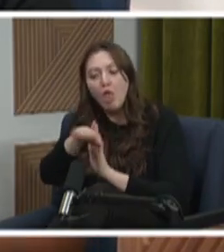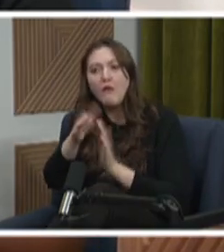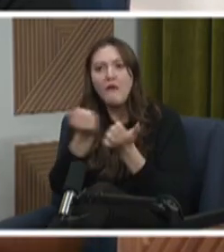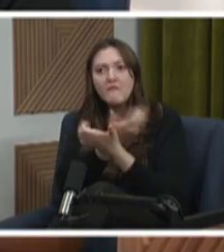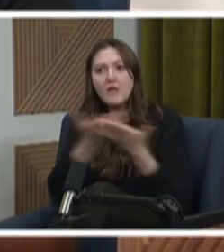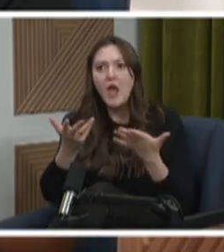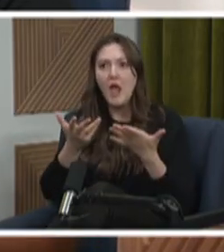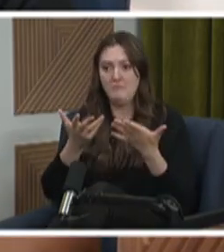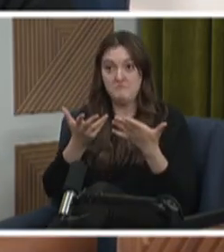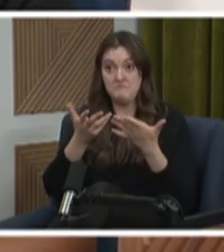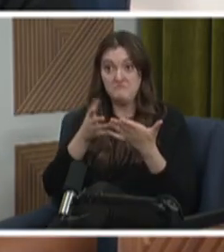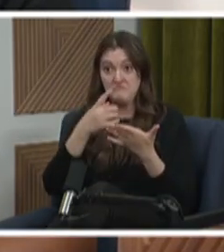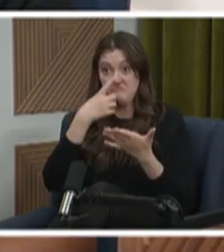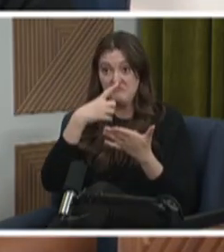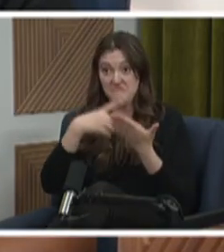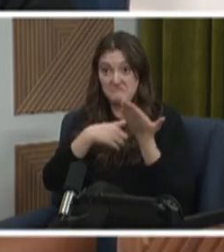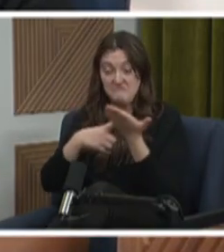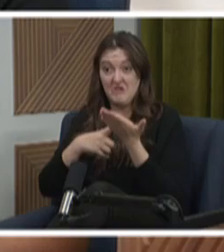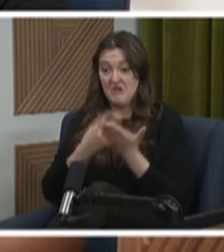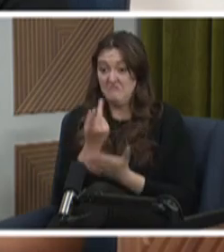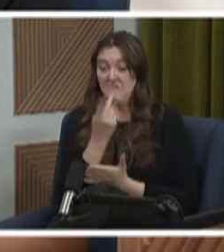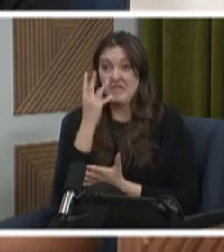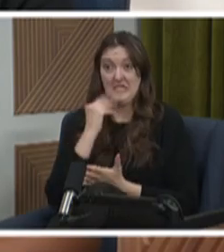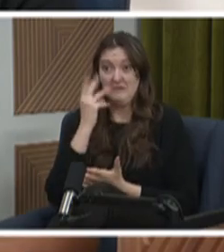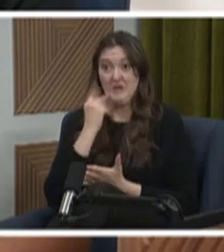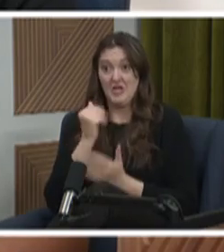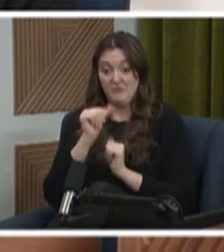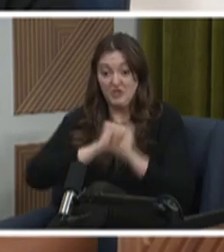Can you guys talk on you guys' experience with each other, working with each other?